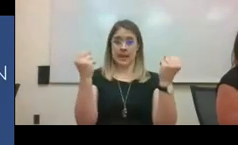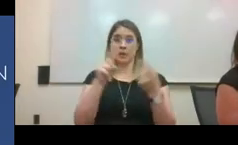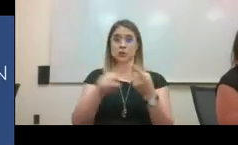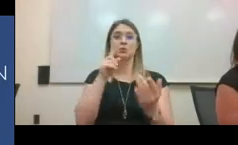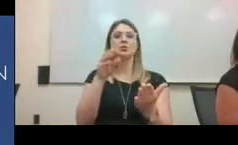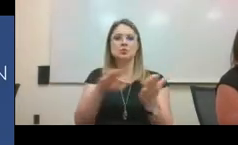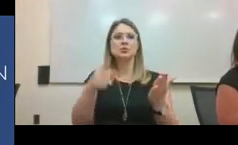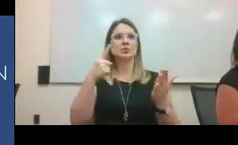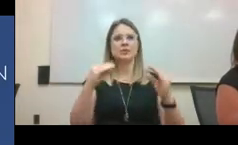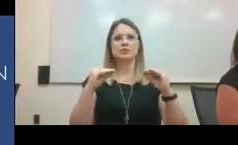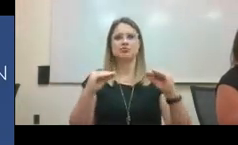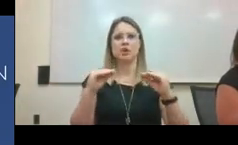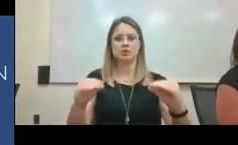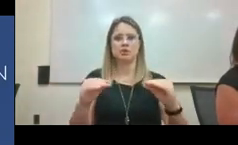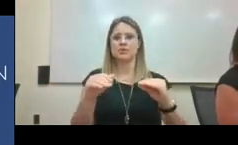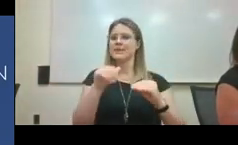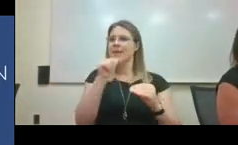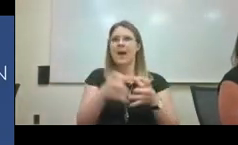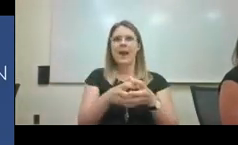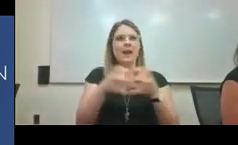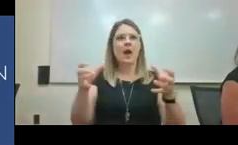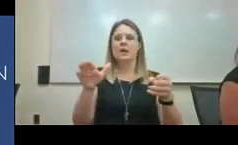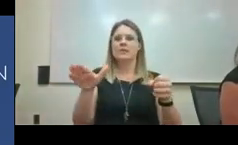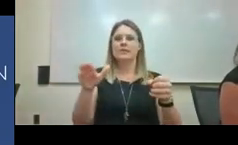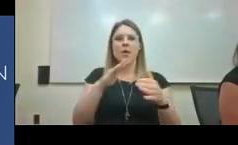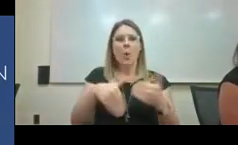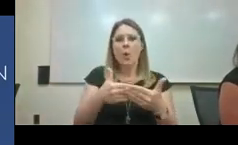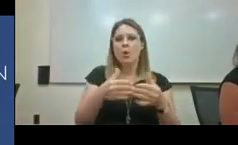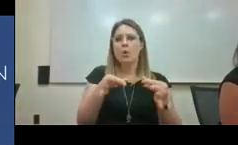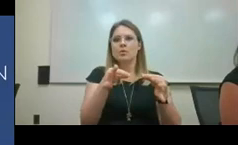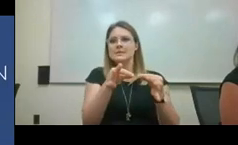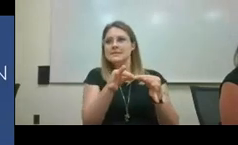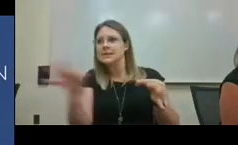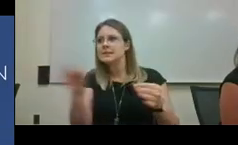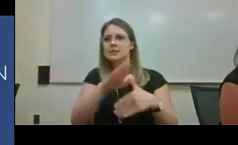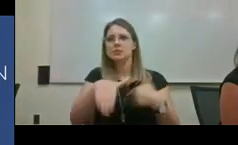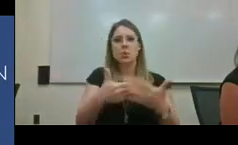So, there's not a lot of like whole sentence, whole story signing that we saw in the classroom.